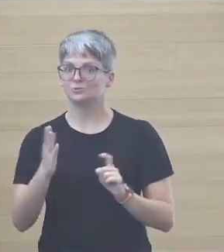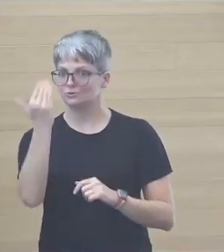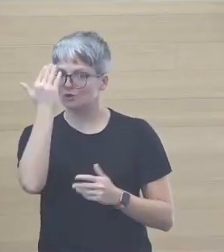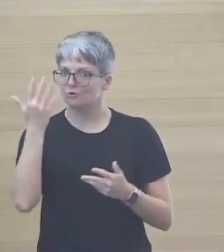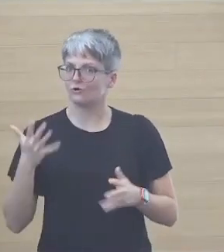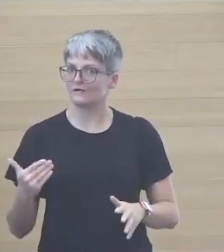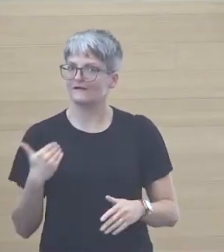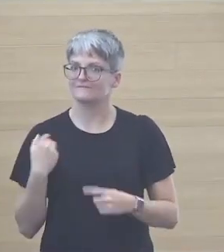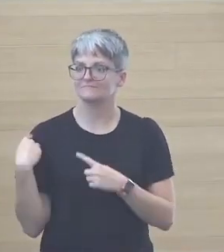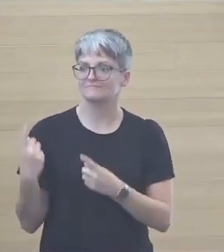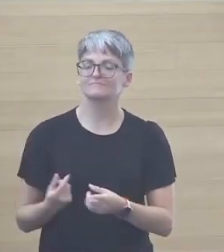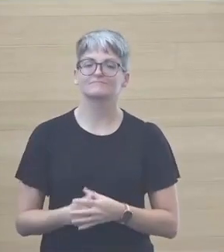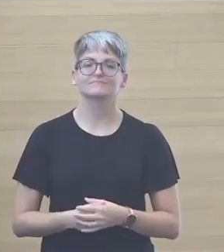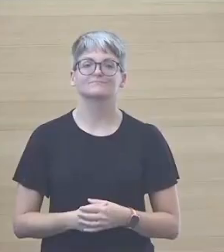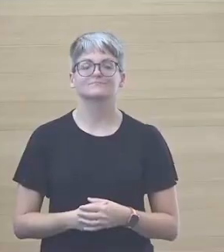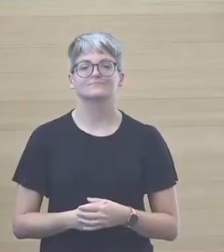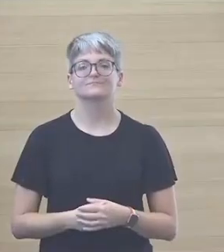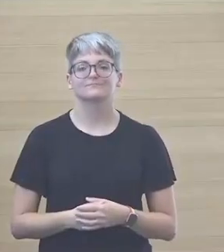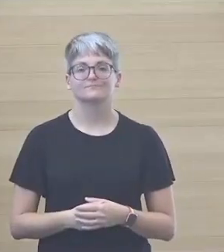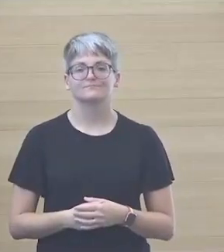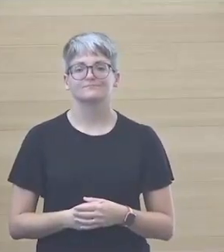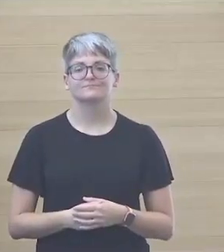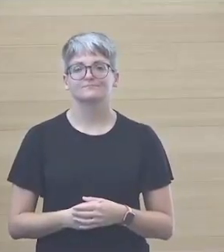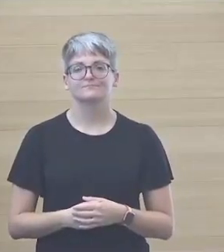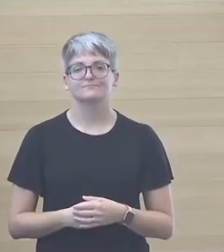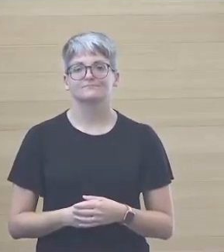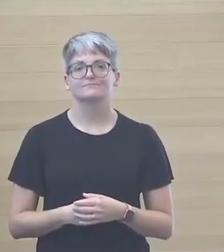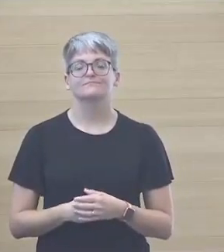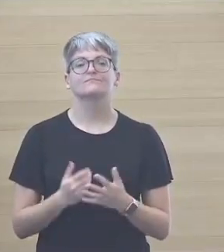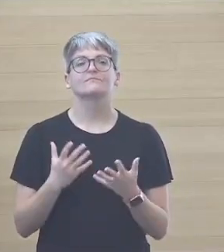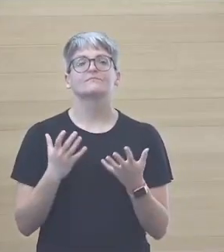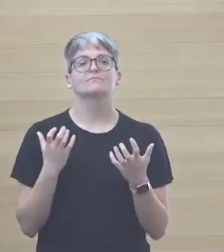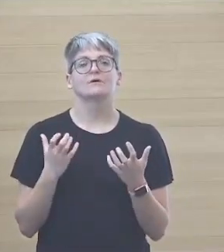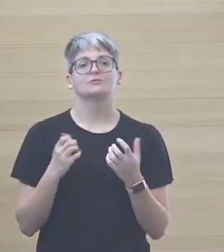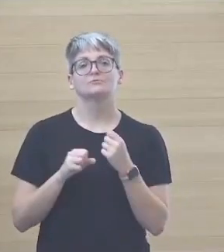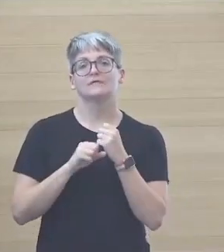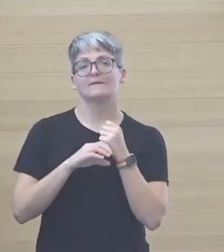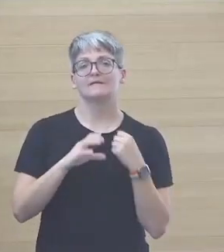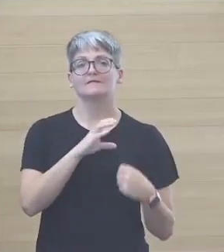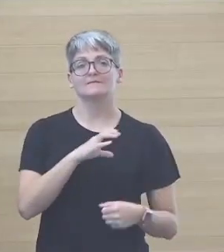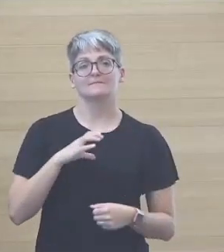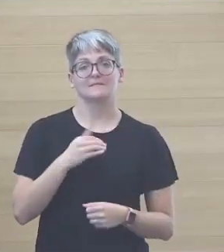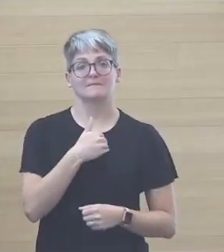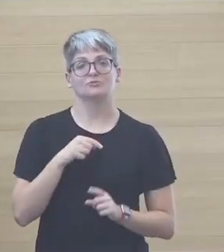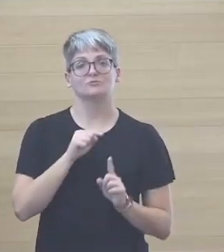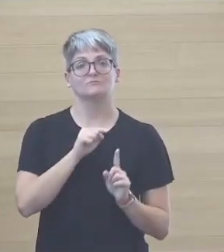And I first want to have our campaign committee members introduce themselves,